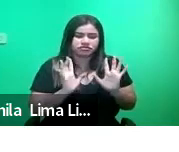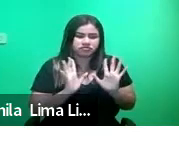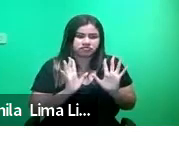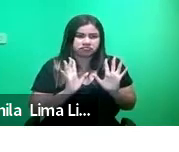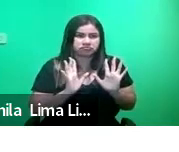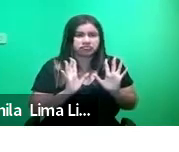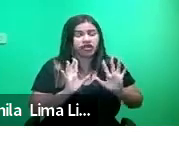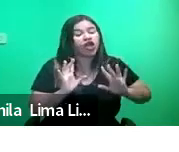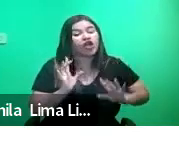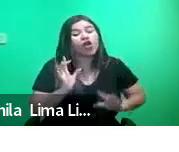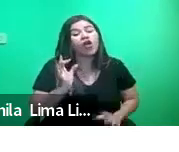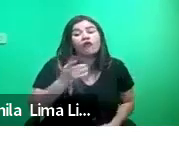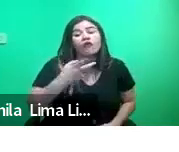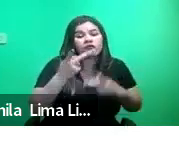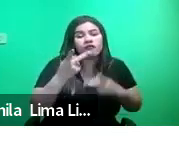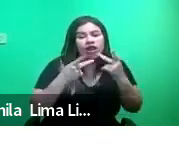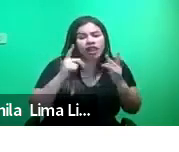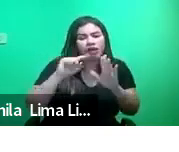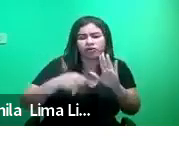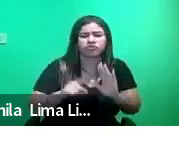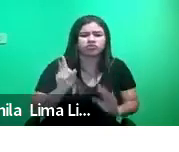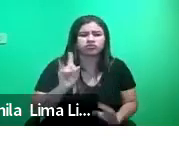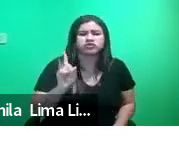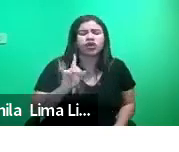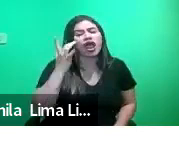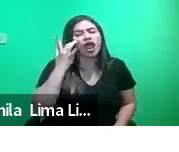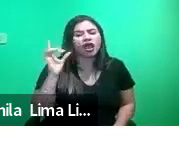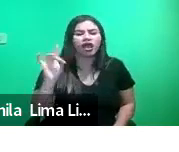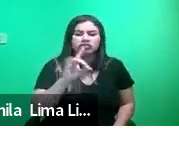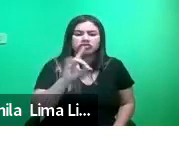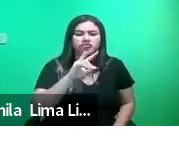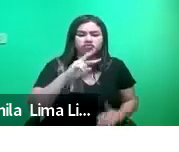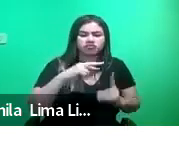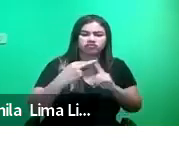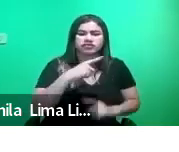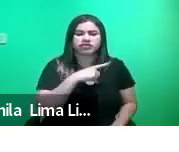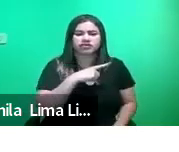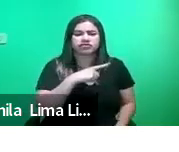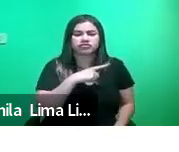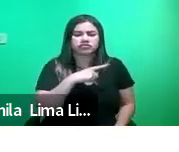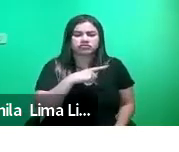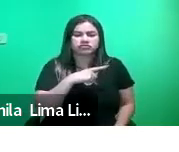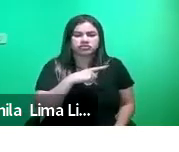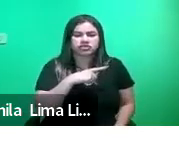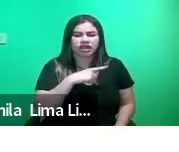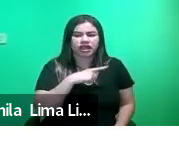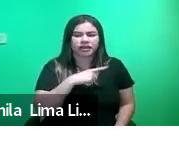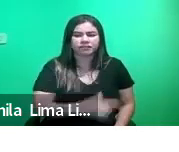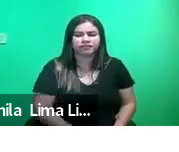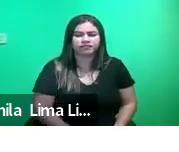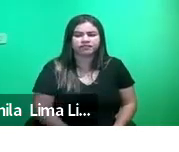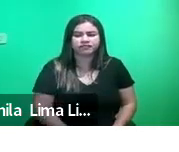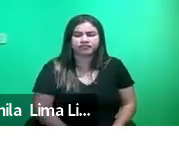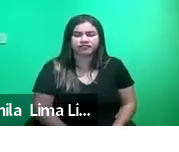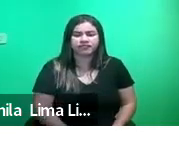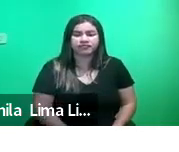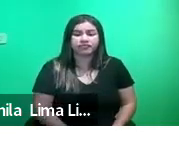you'll have your own views . good good at But at this stage, before I get into the I look at the phone